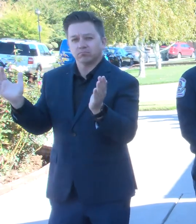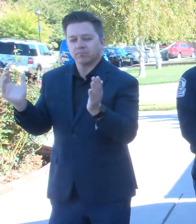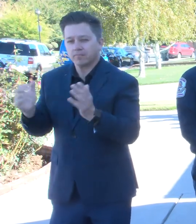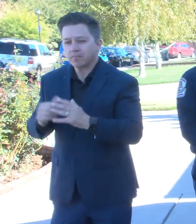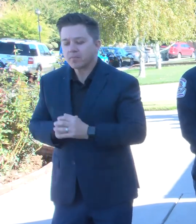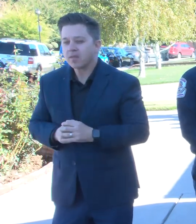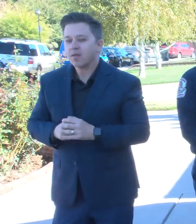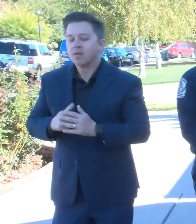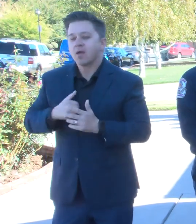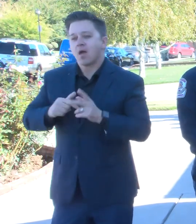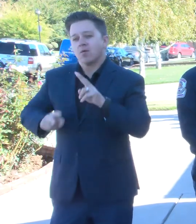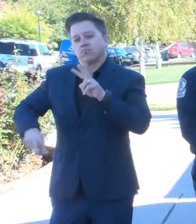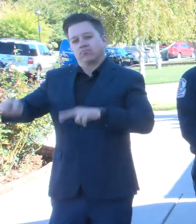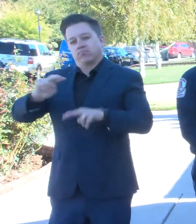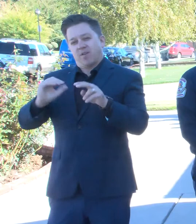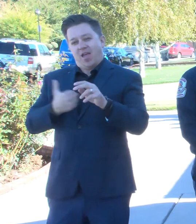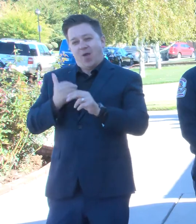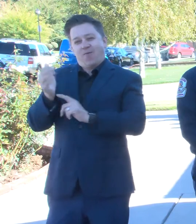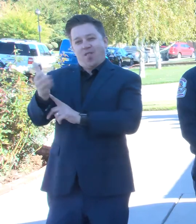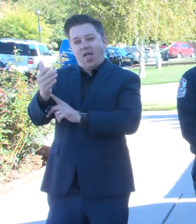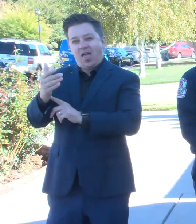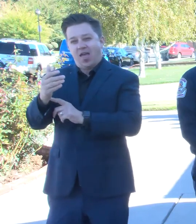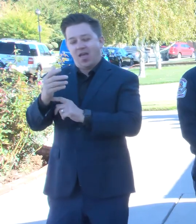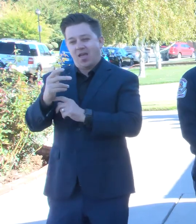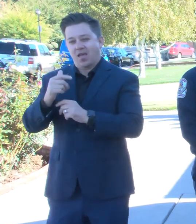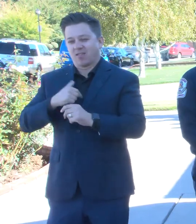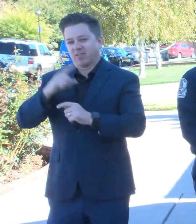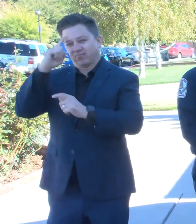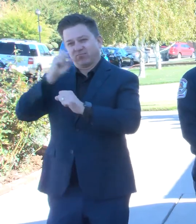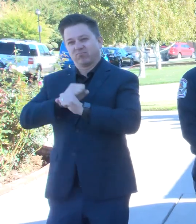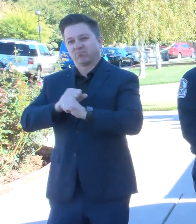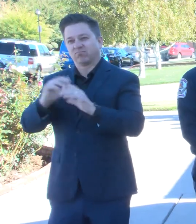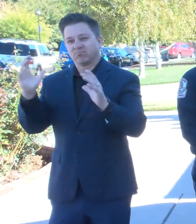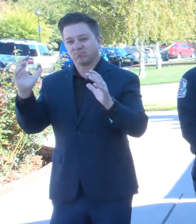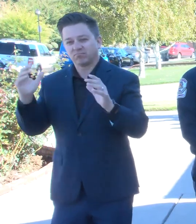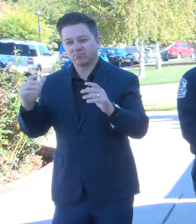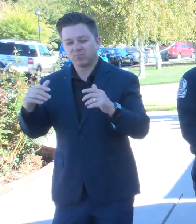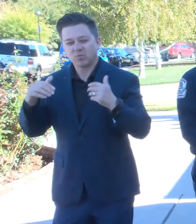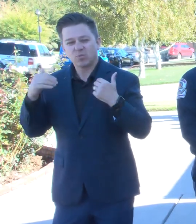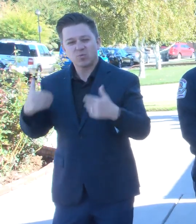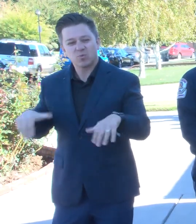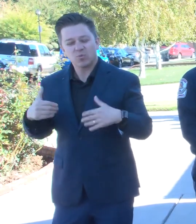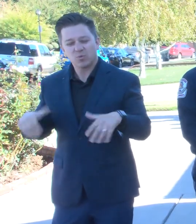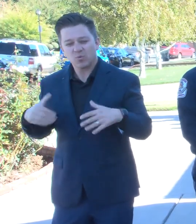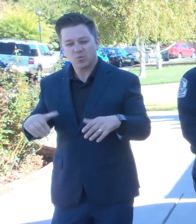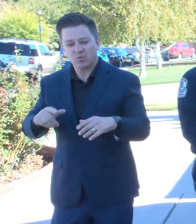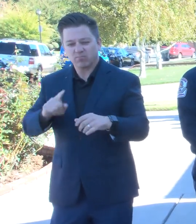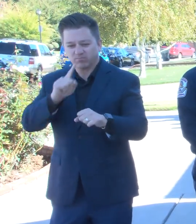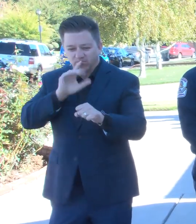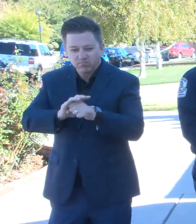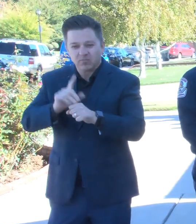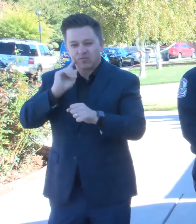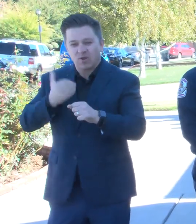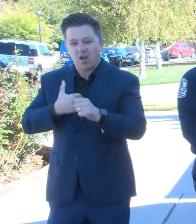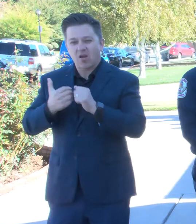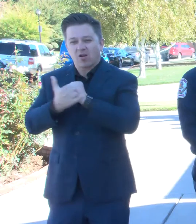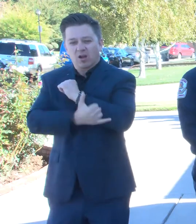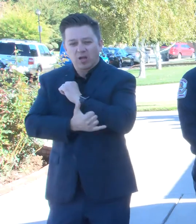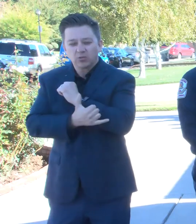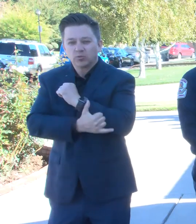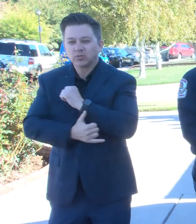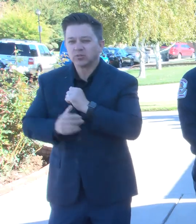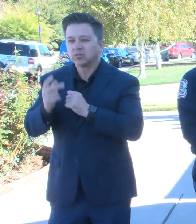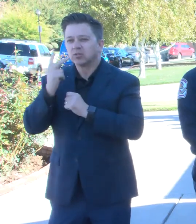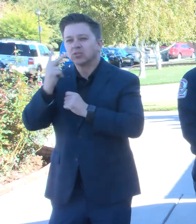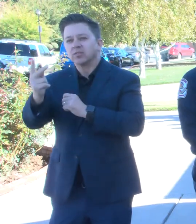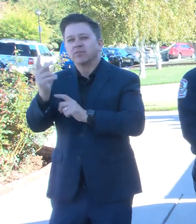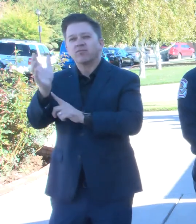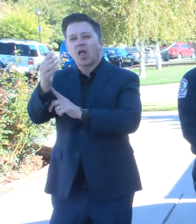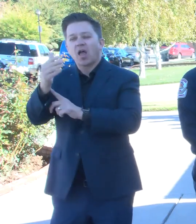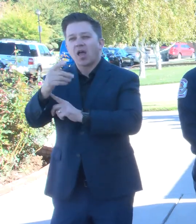i look at our frags and i see devotion in my country i look at our flag and i see those who